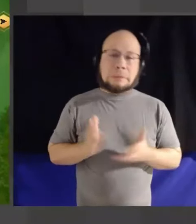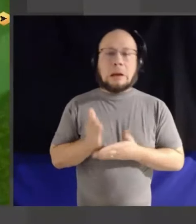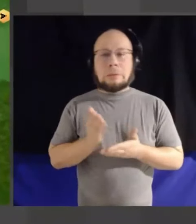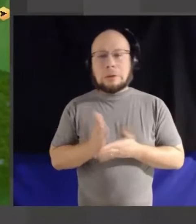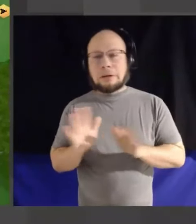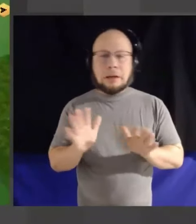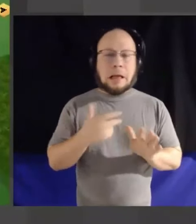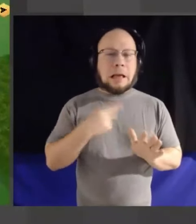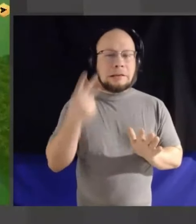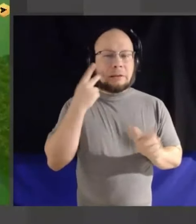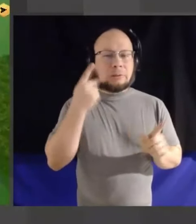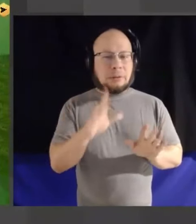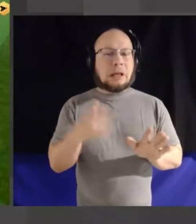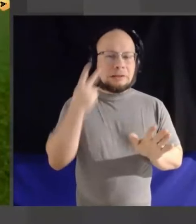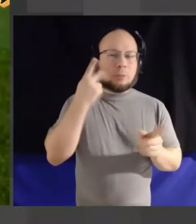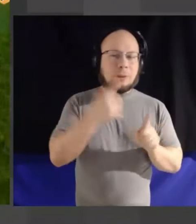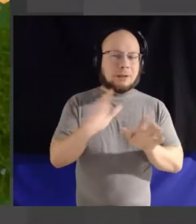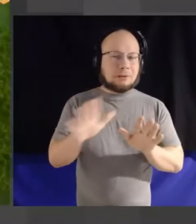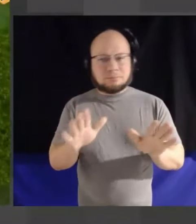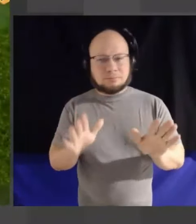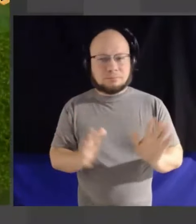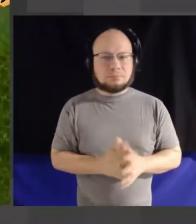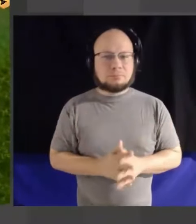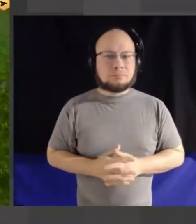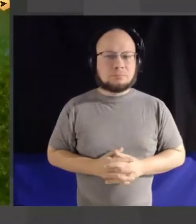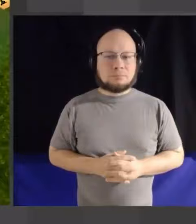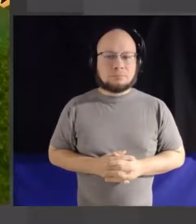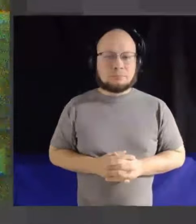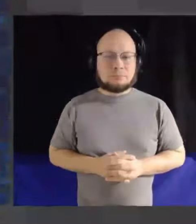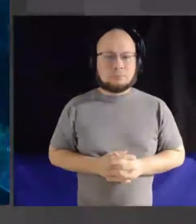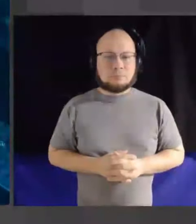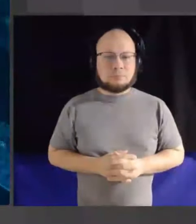OH, BOY. ALL RIGHT.